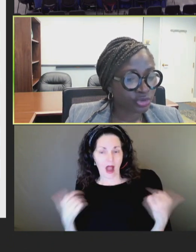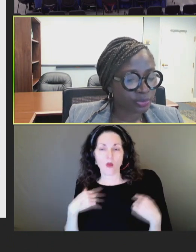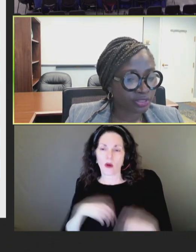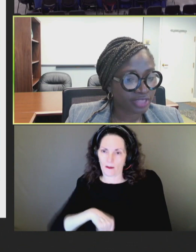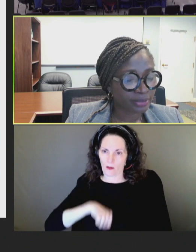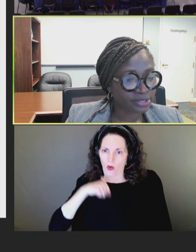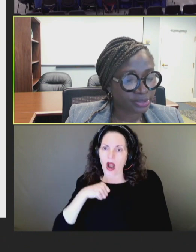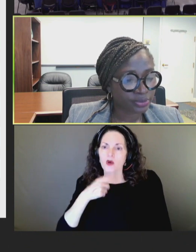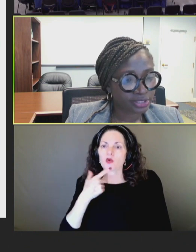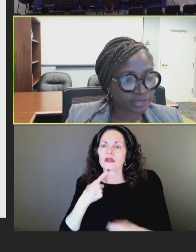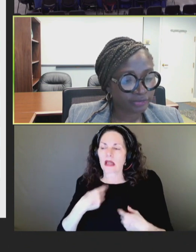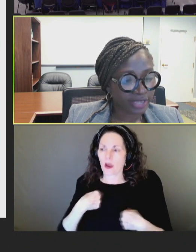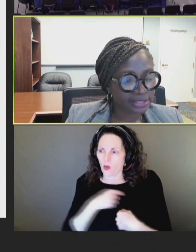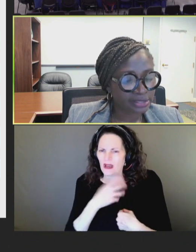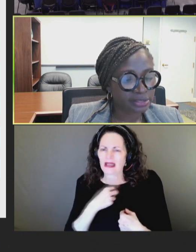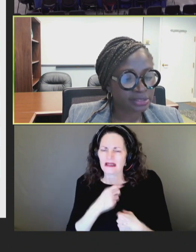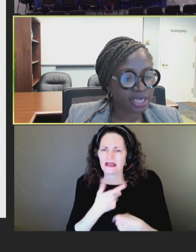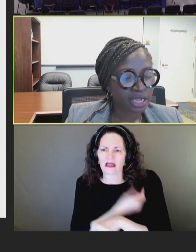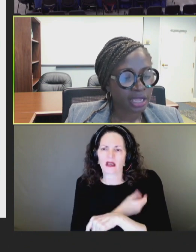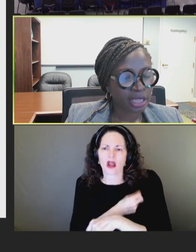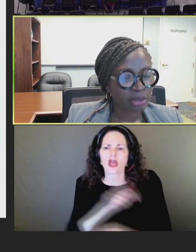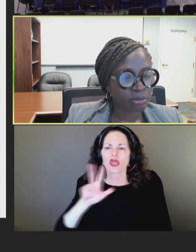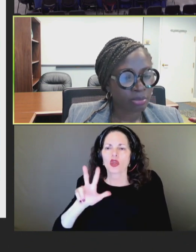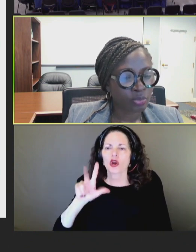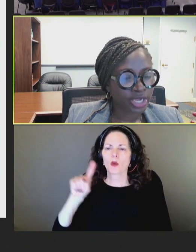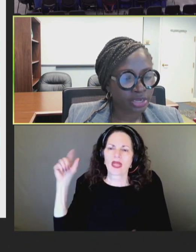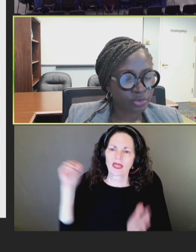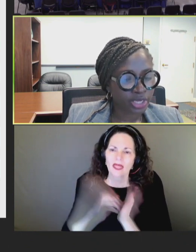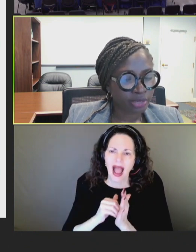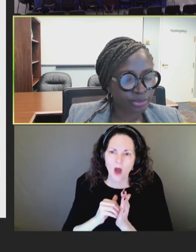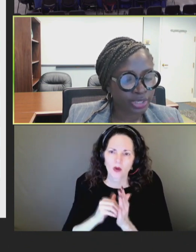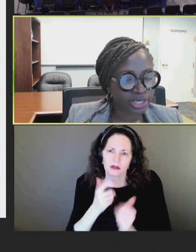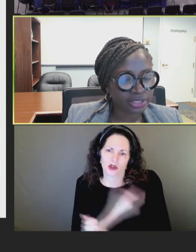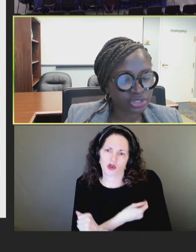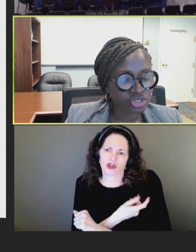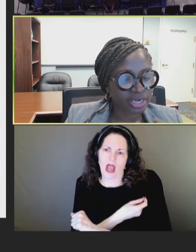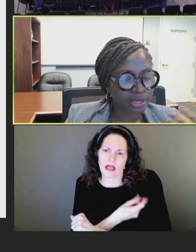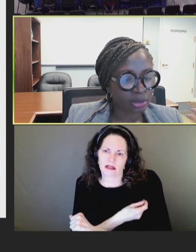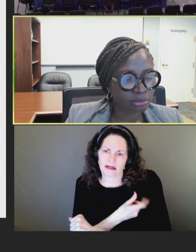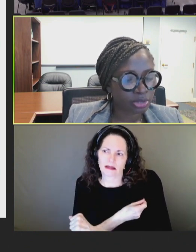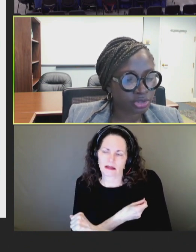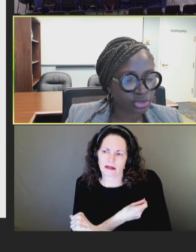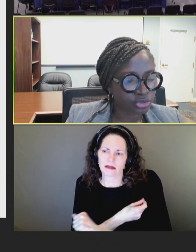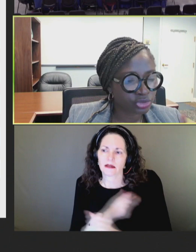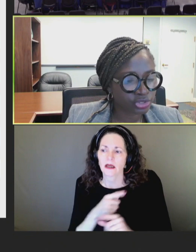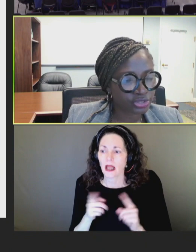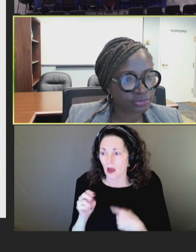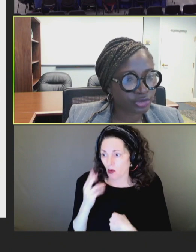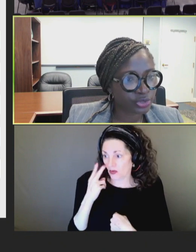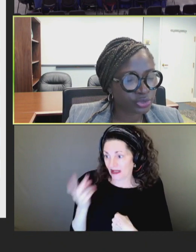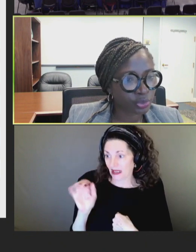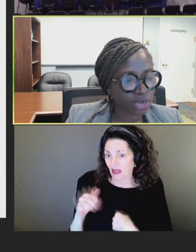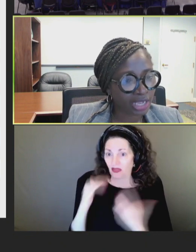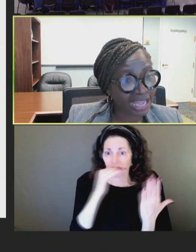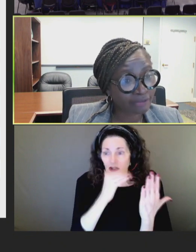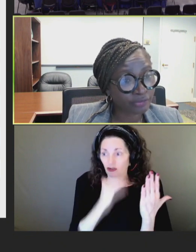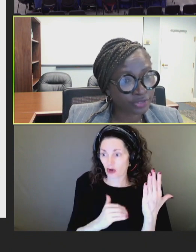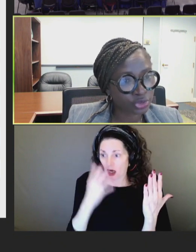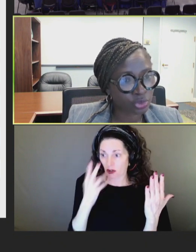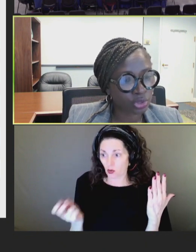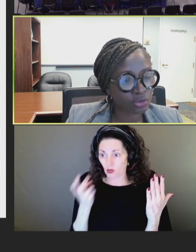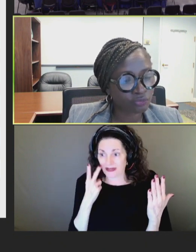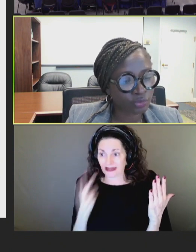31,000 doses of the vaccines. We put in this chart a -- just for you to have a visual of